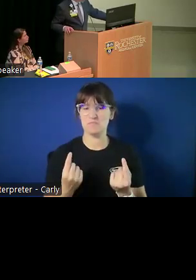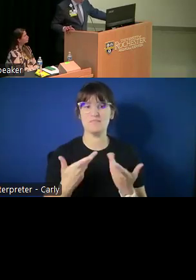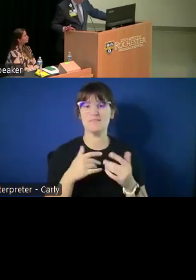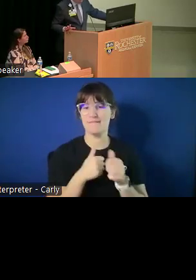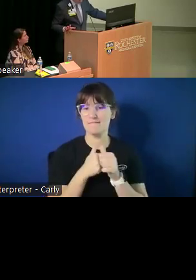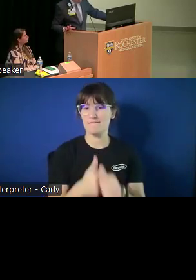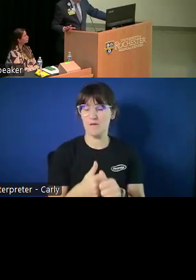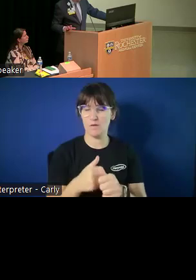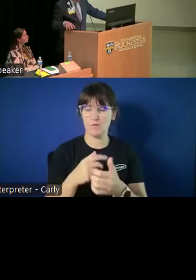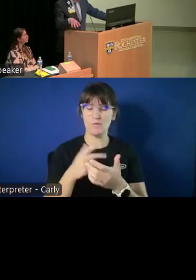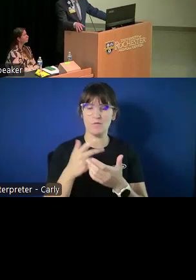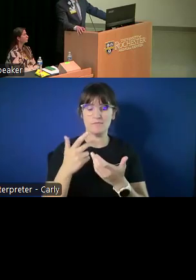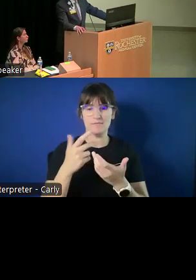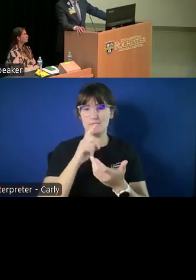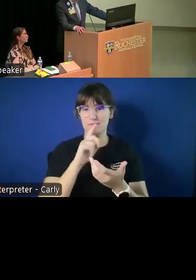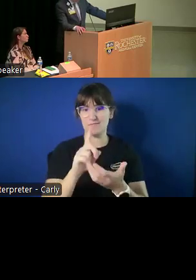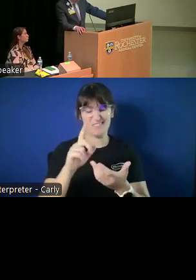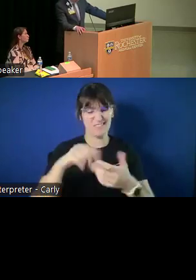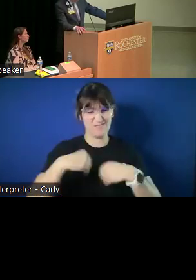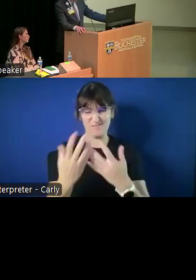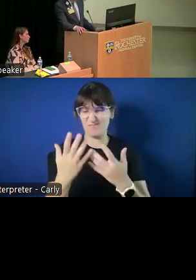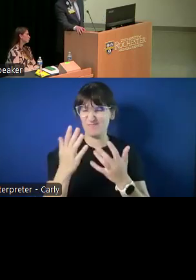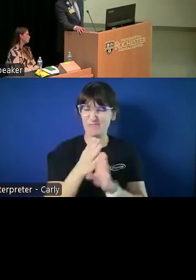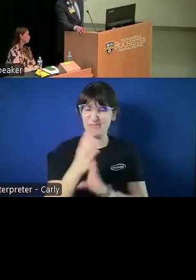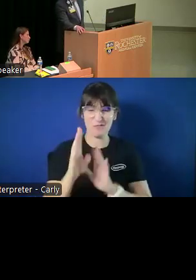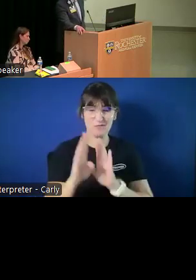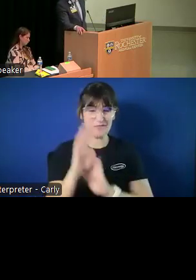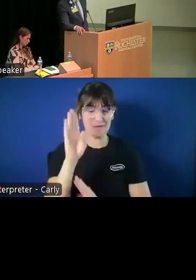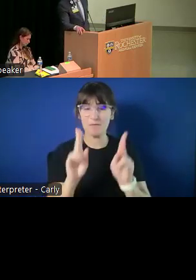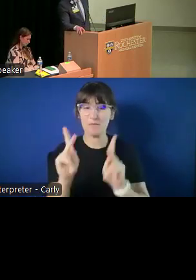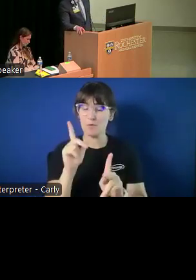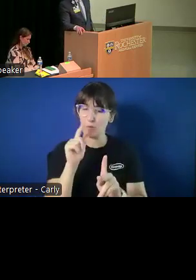initiative in short it provides professional development for those working in well-being